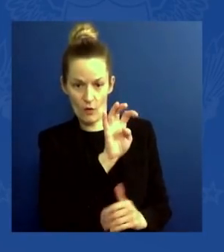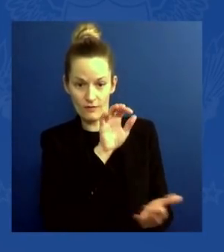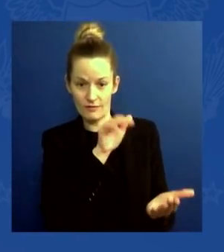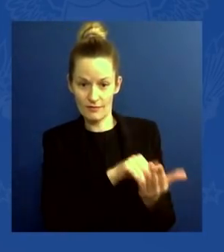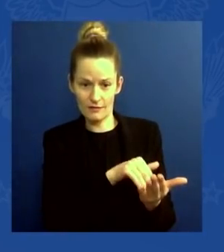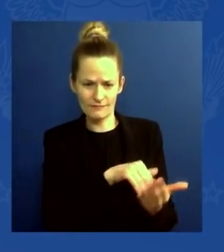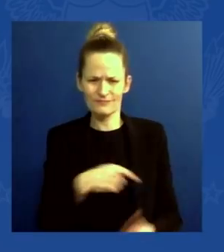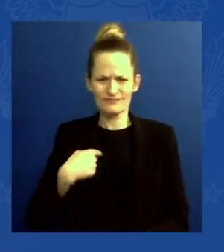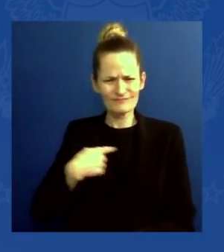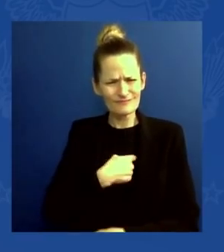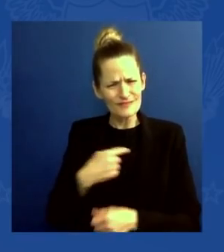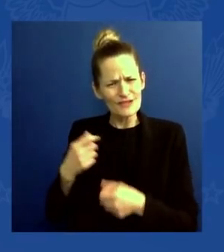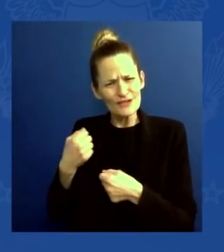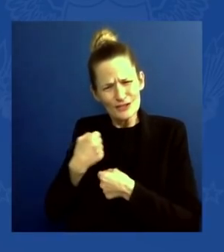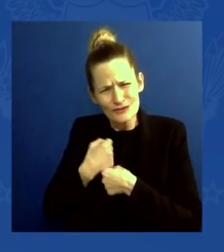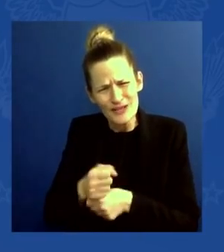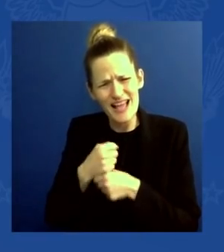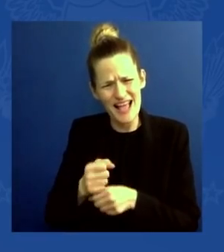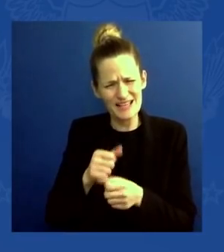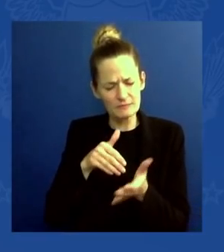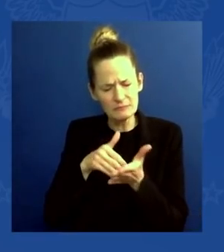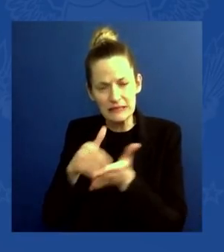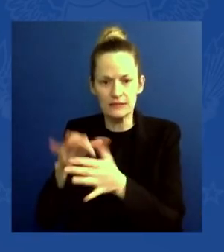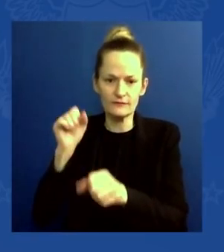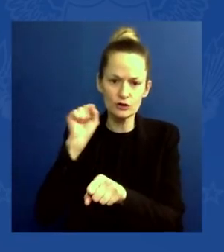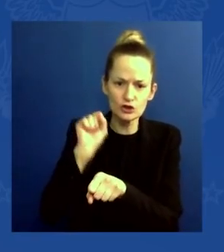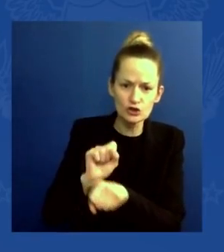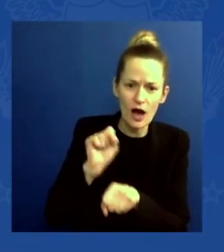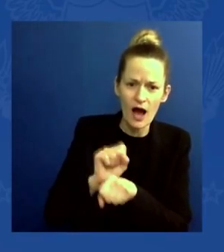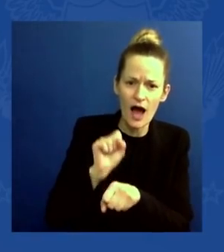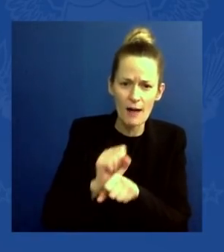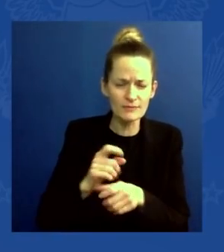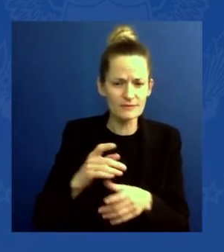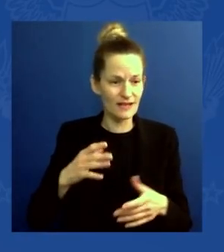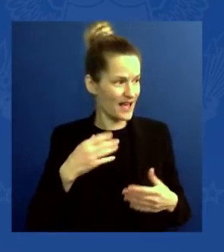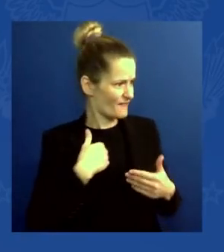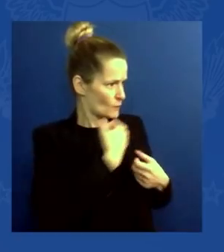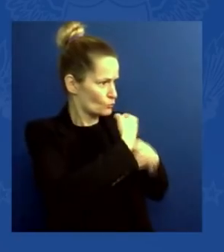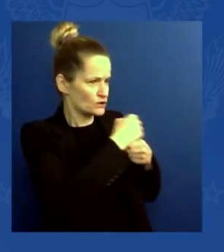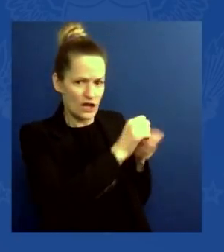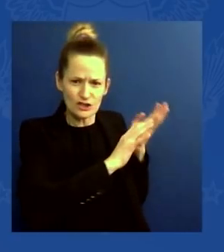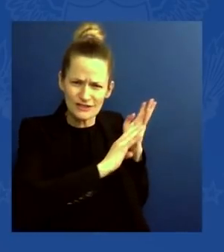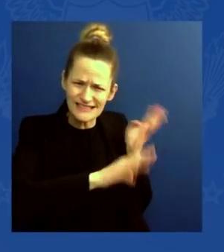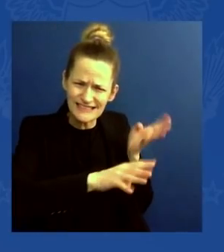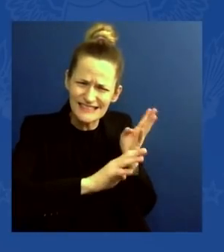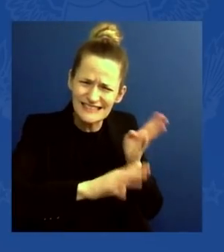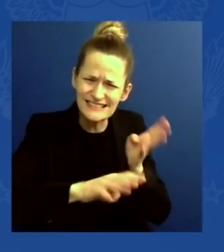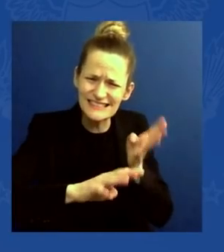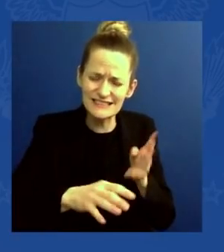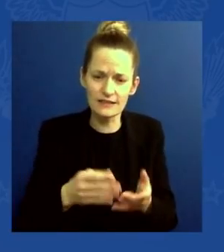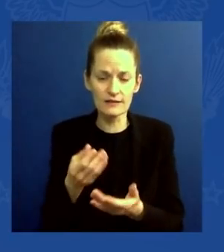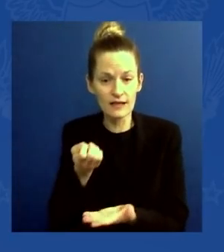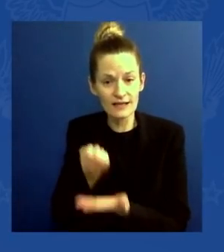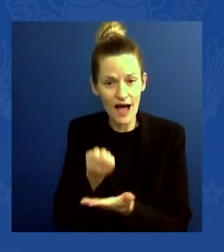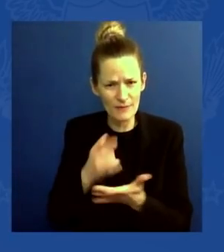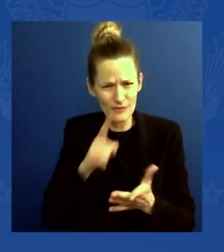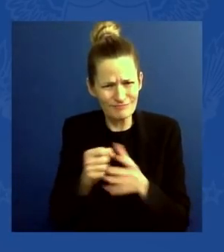and generate significant and historic economic growth. Again, the press is here -- the poor people who have to follow me all the time,